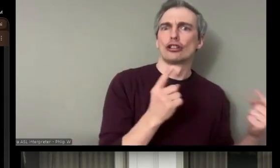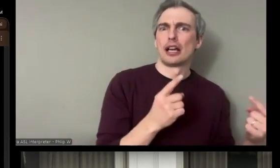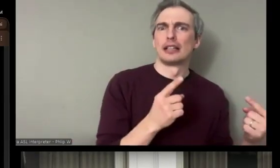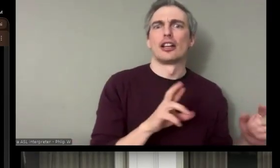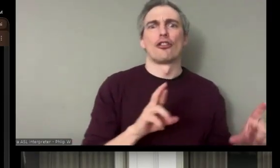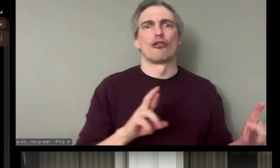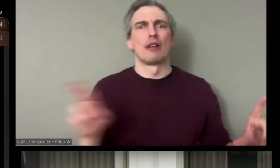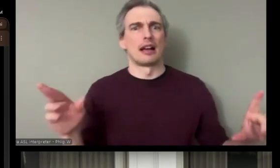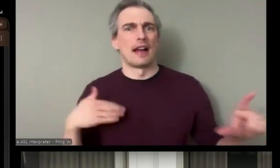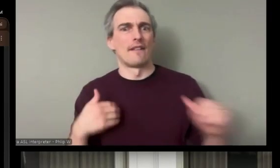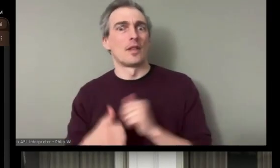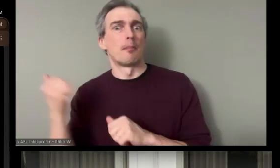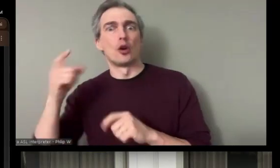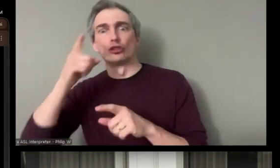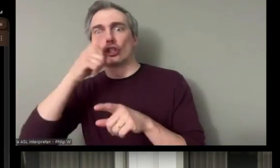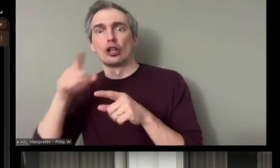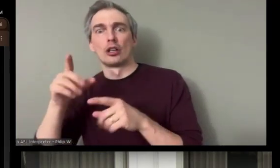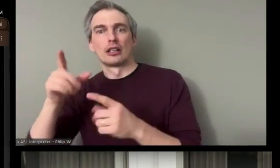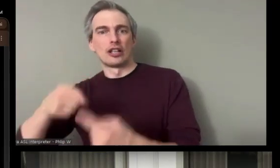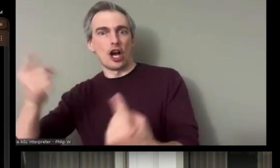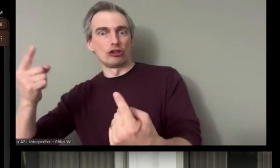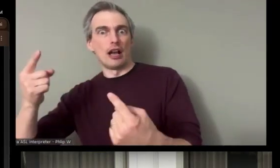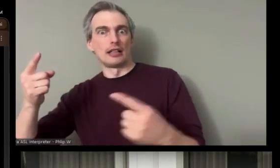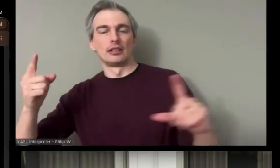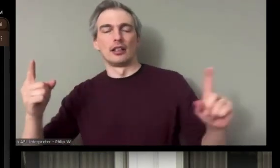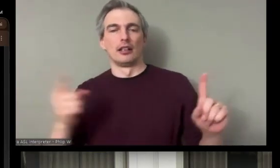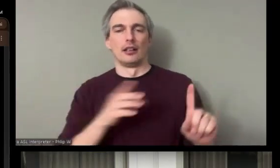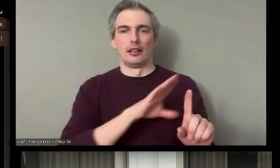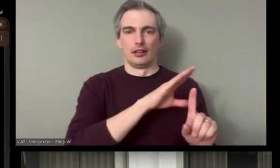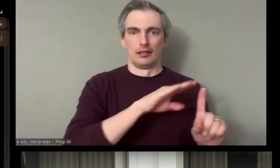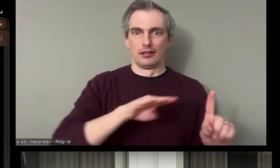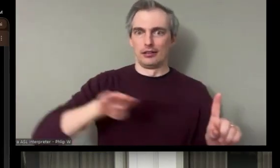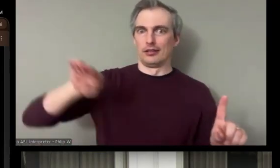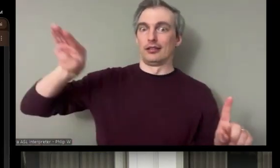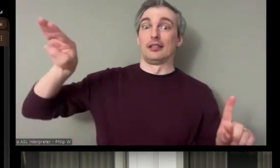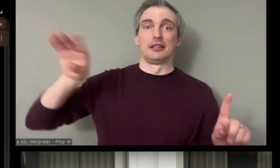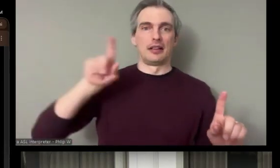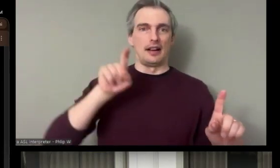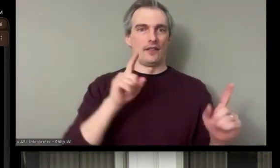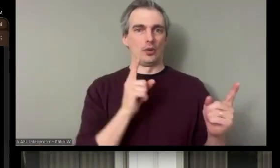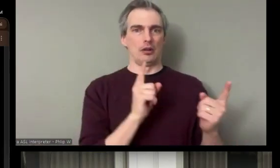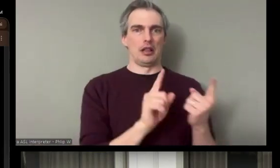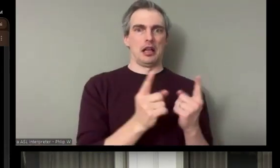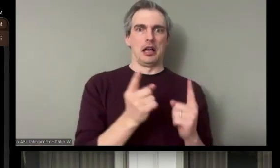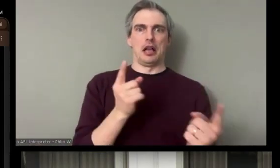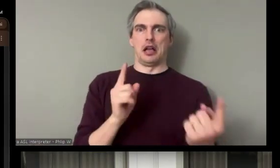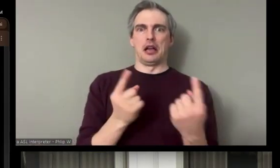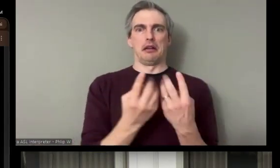And I think I also did this to point out another unique challenge of contrast